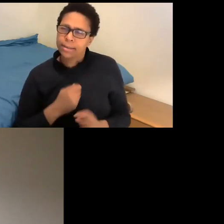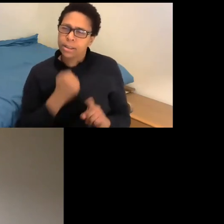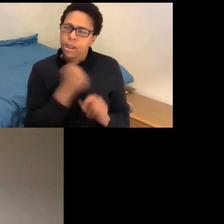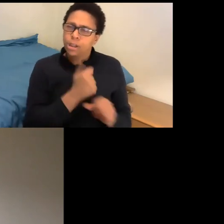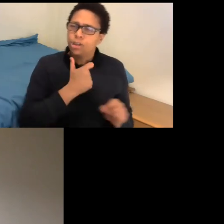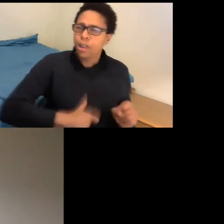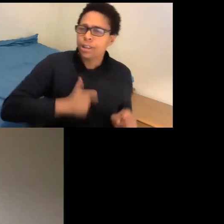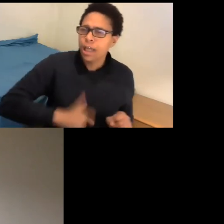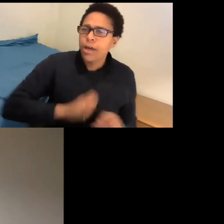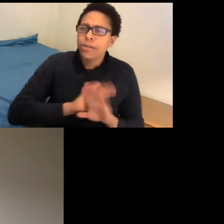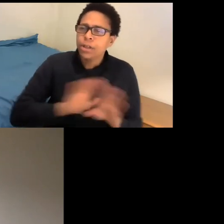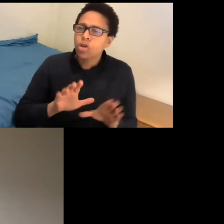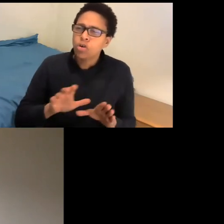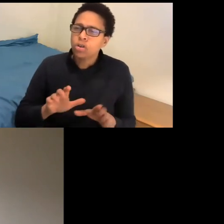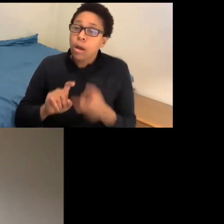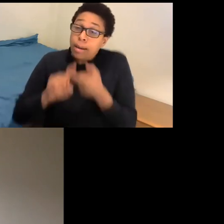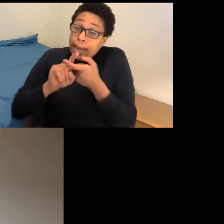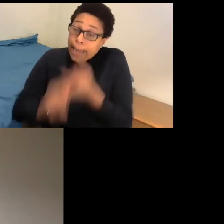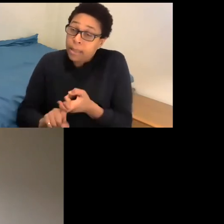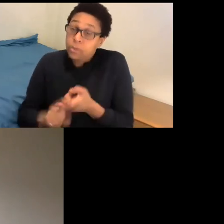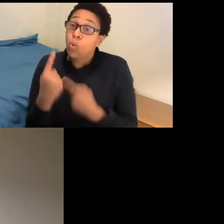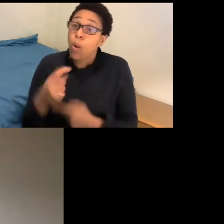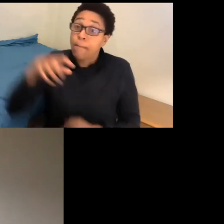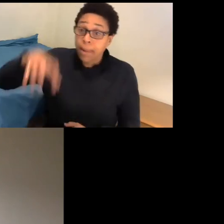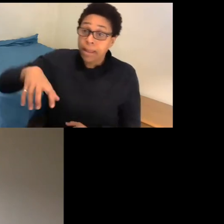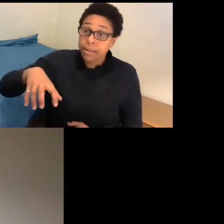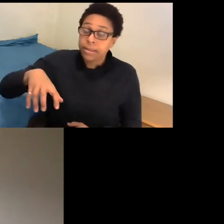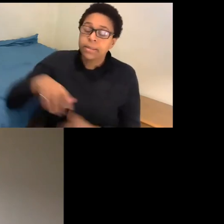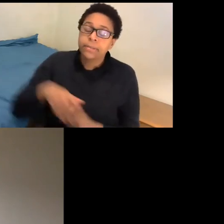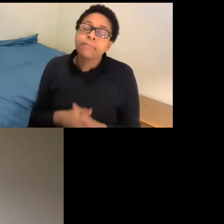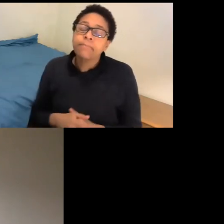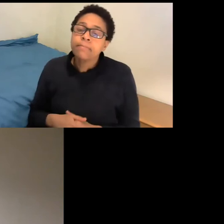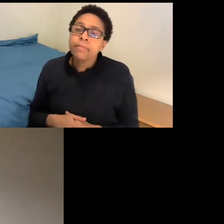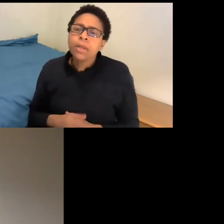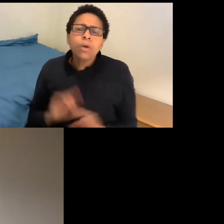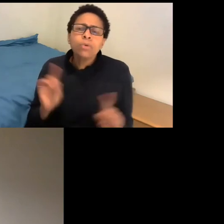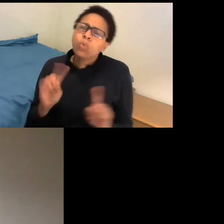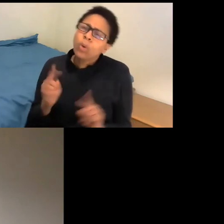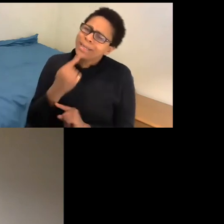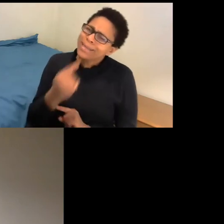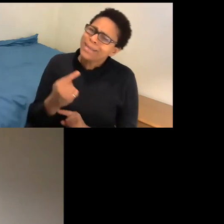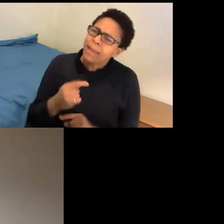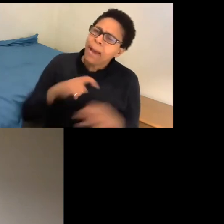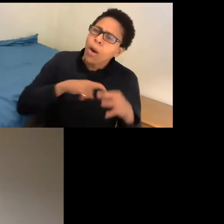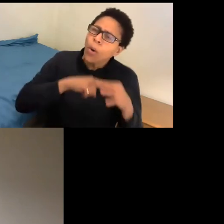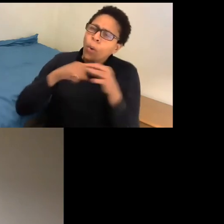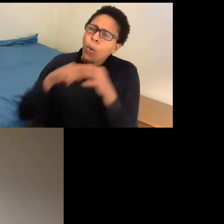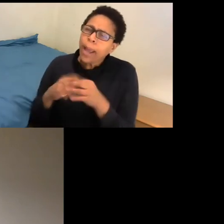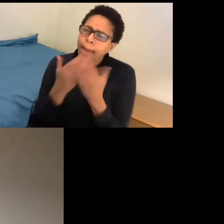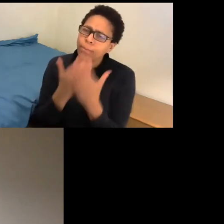to a particular place? And what does it say if anything about queer Muslim experiences in the world all over? Or for that